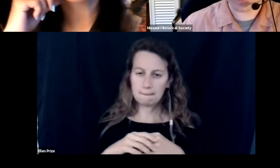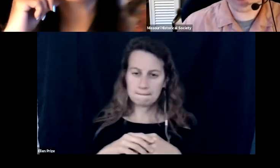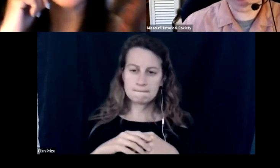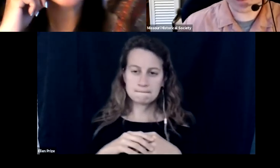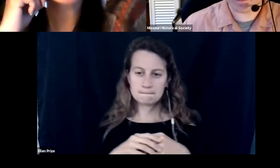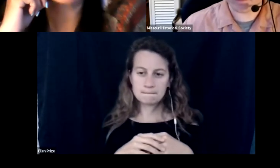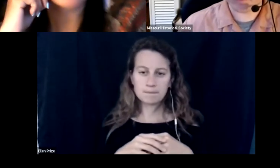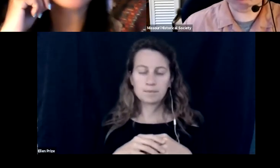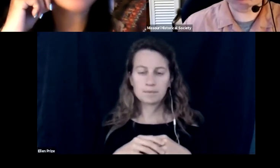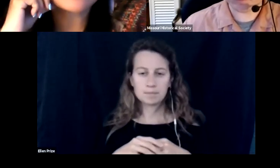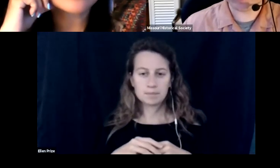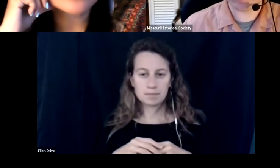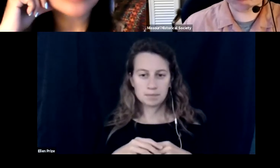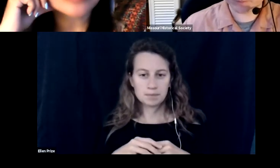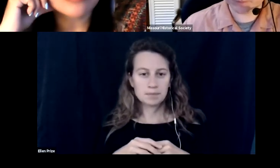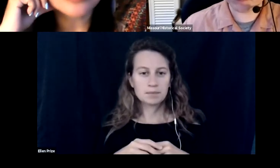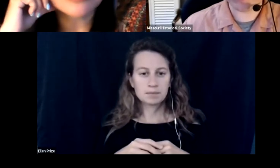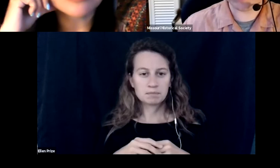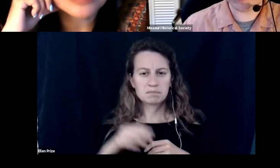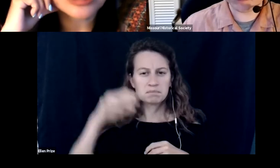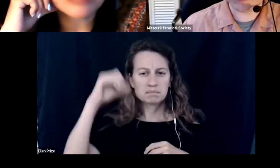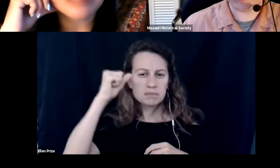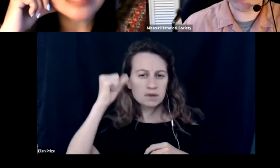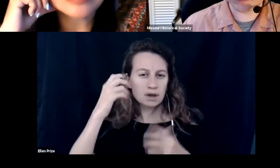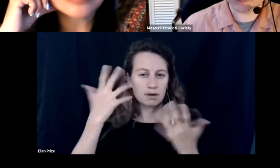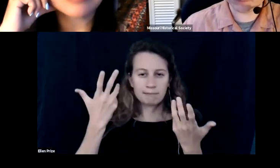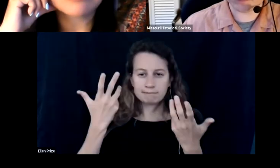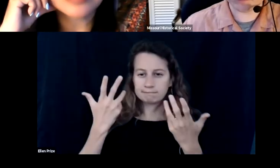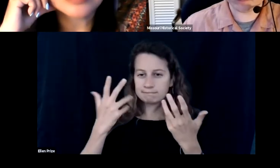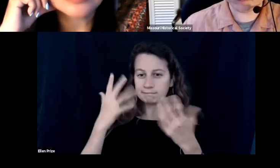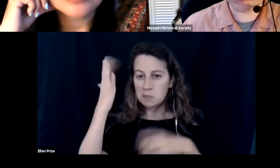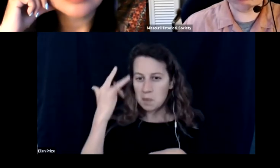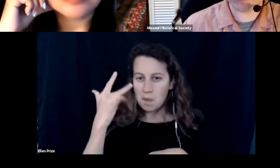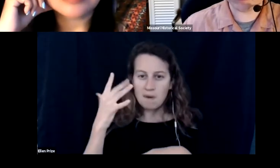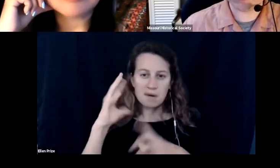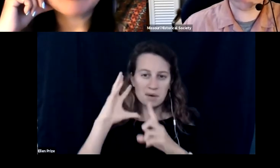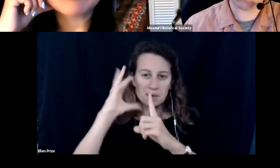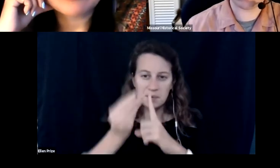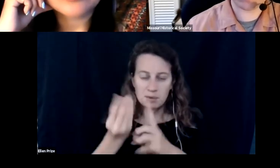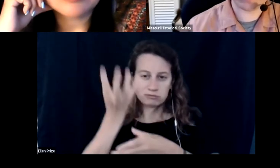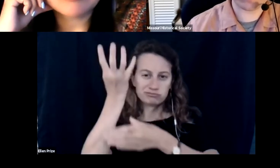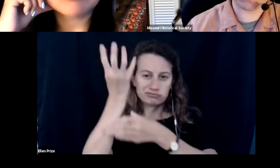disability rights. So yes, so that's that's my whole spiel. So